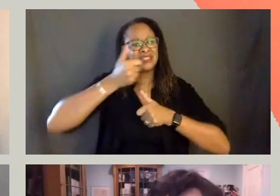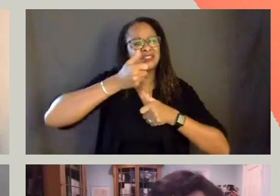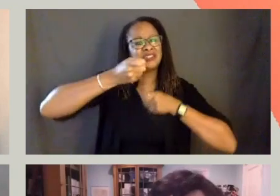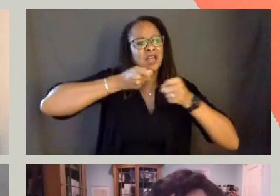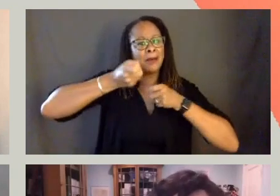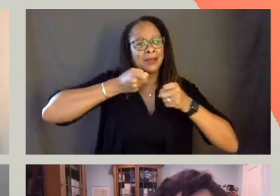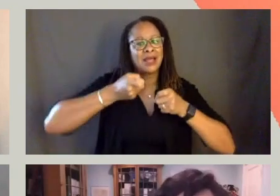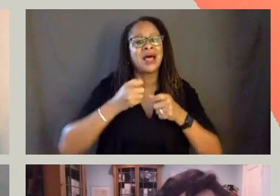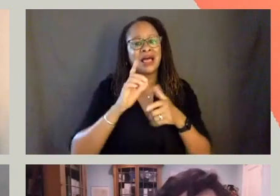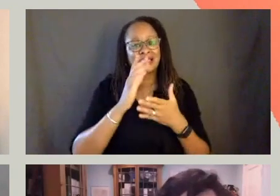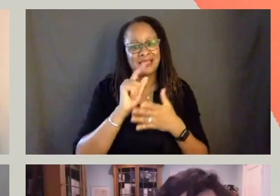which is a colonial lens.